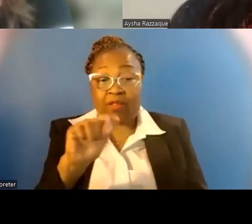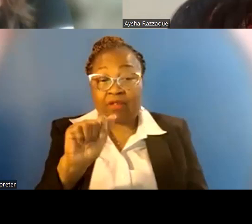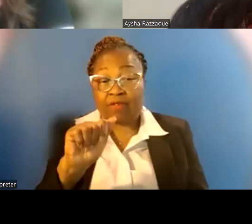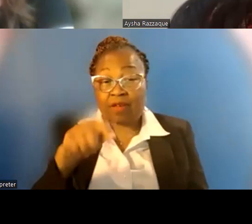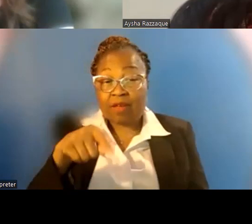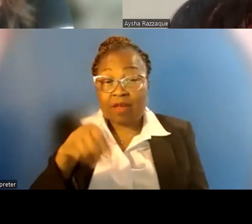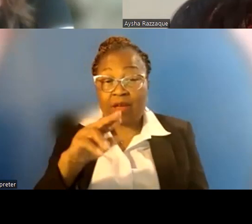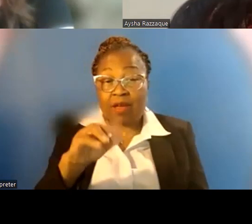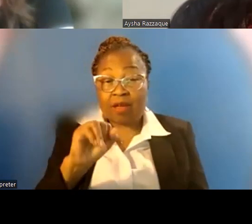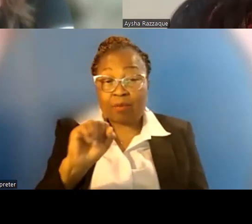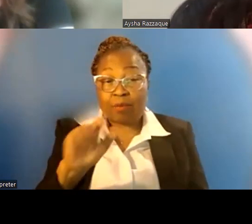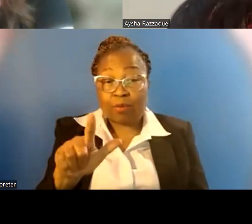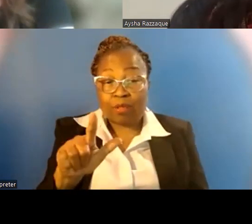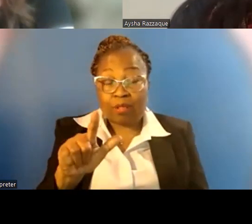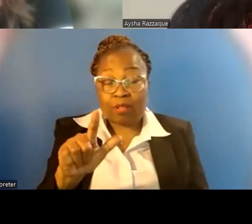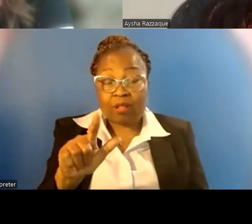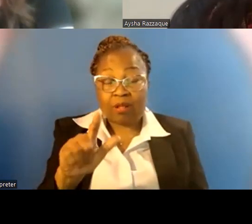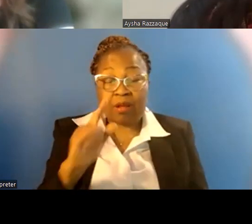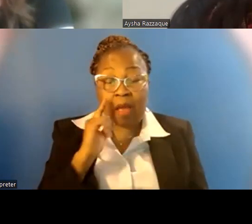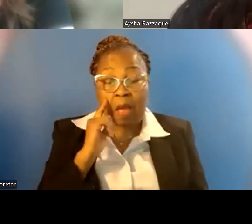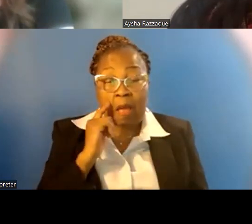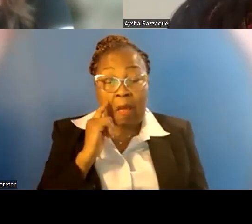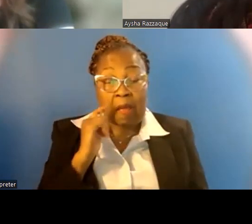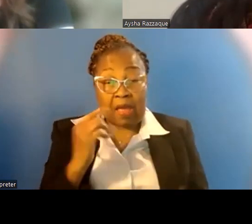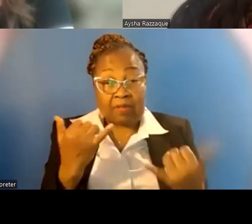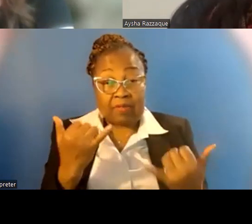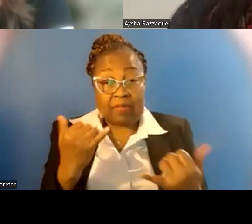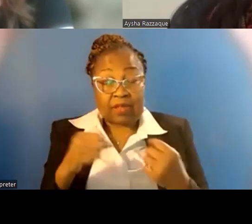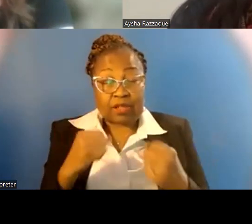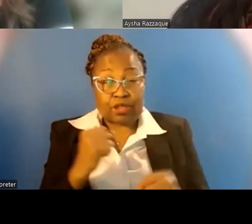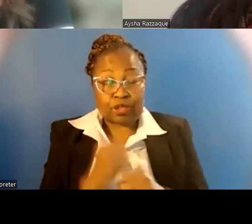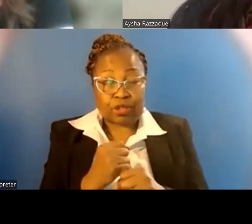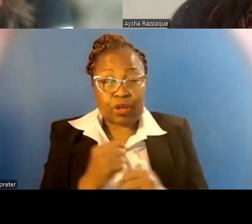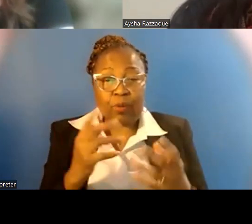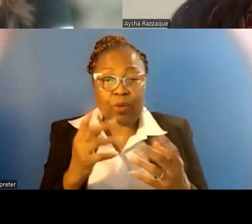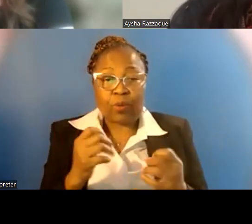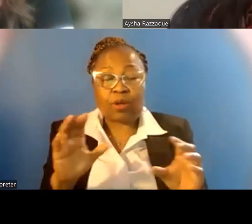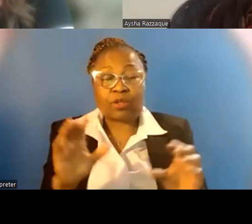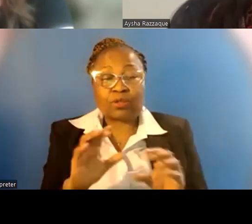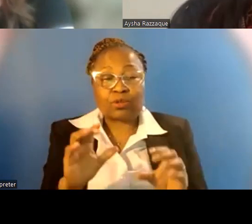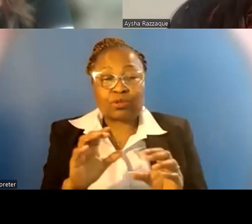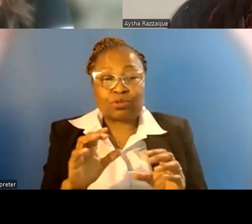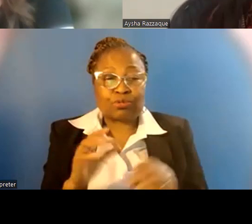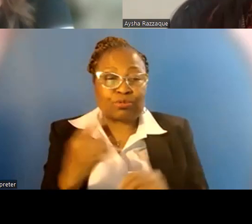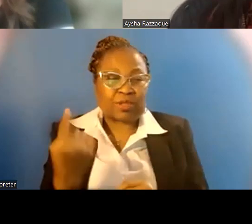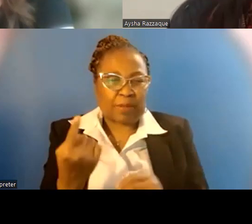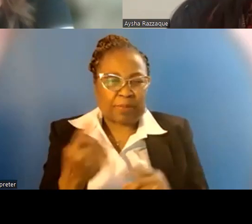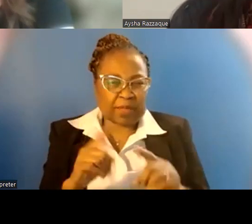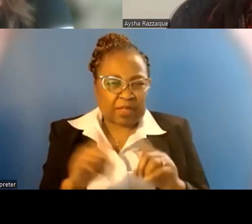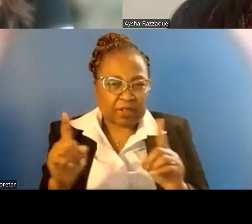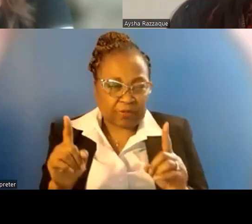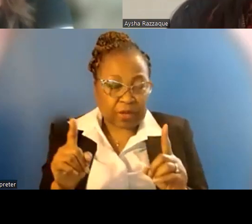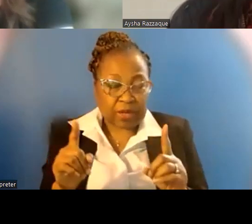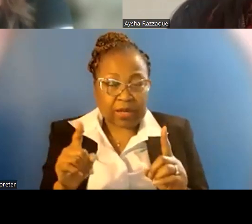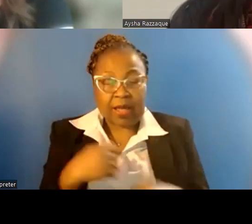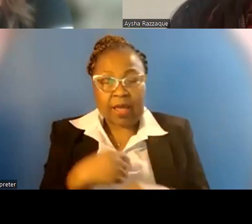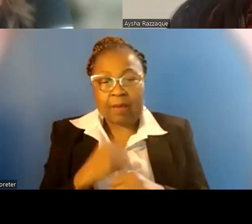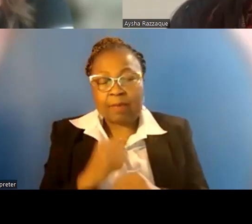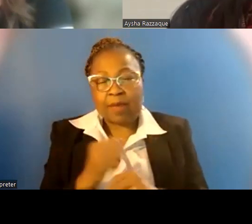and this year we wanted to do something different and make it more intersectional.